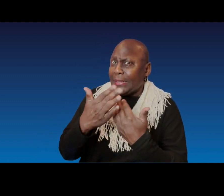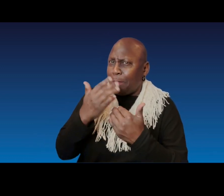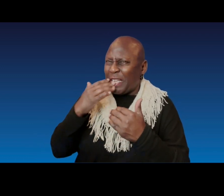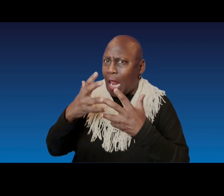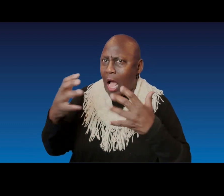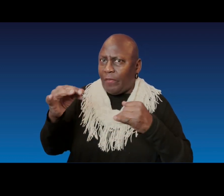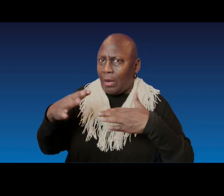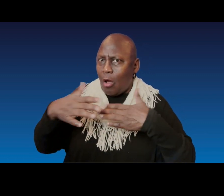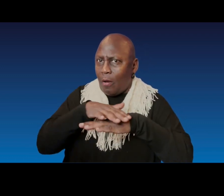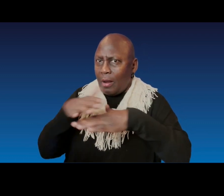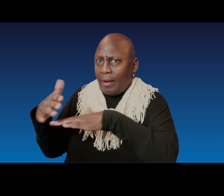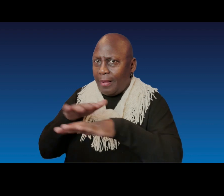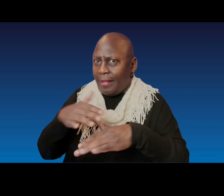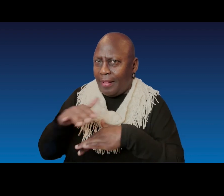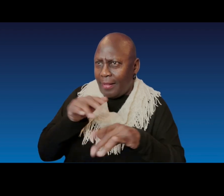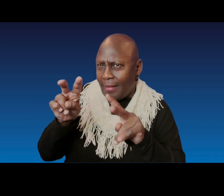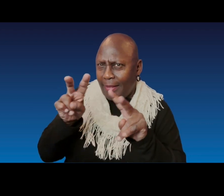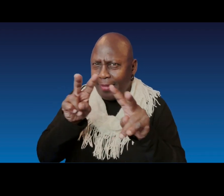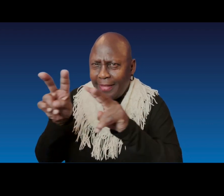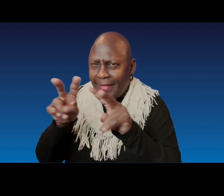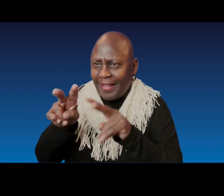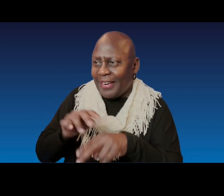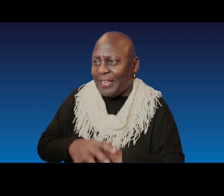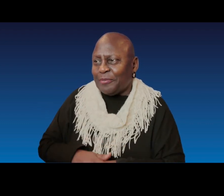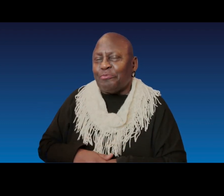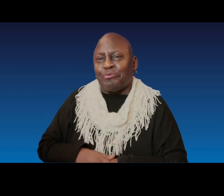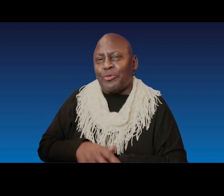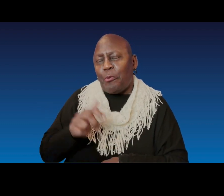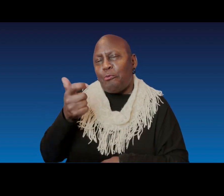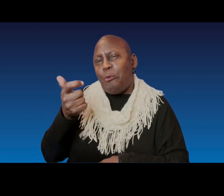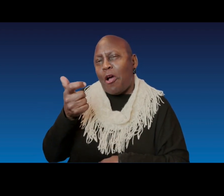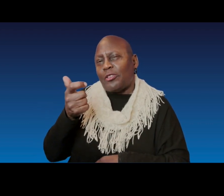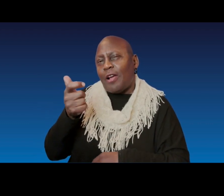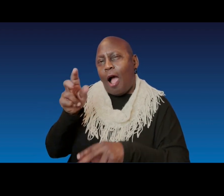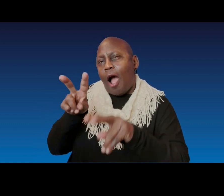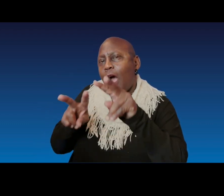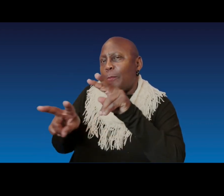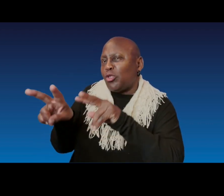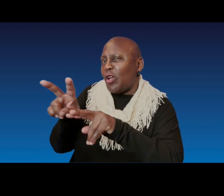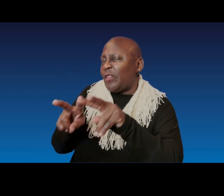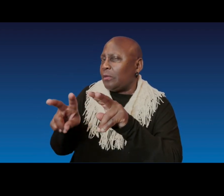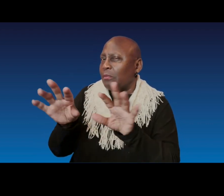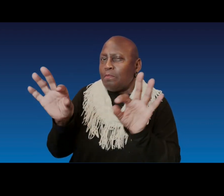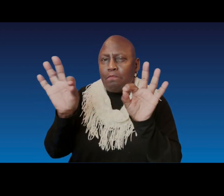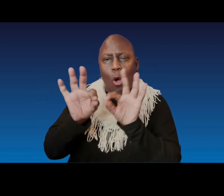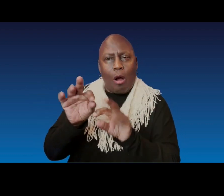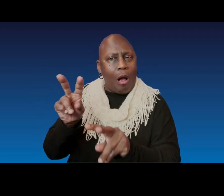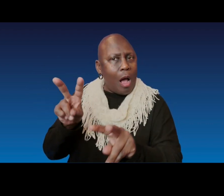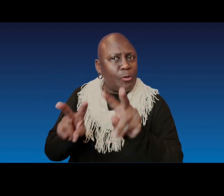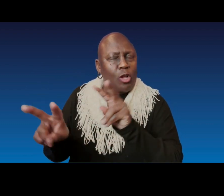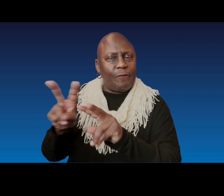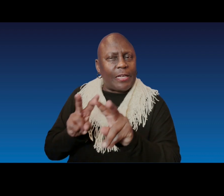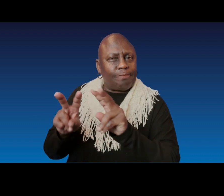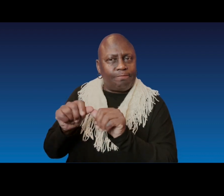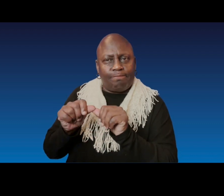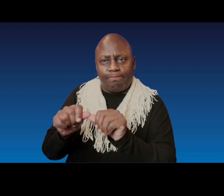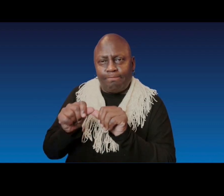It's not easy because there are a lot of overlapping conversations, but it's important to observe and then incorporate this